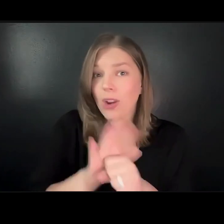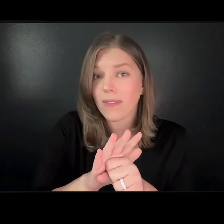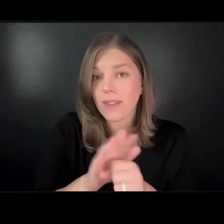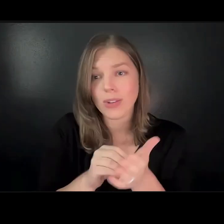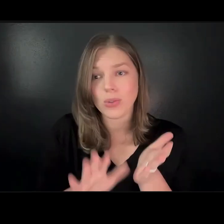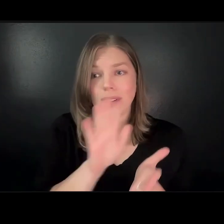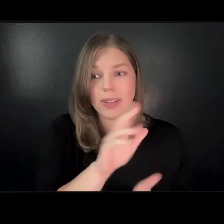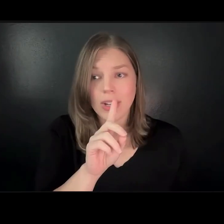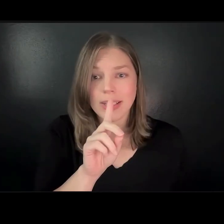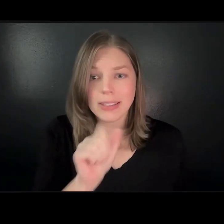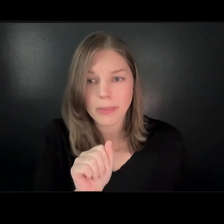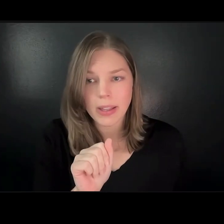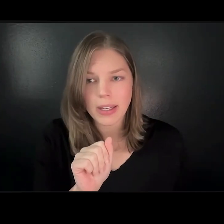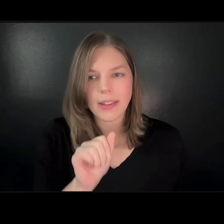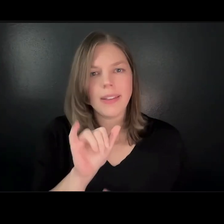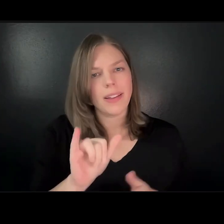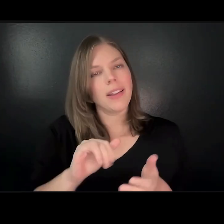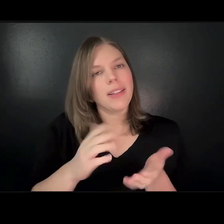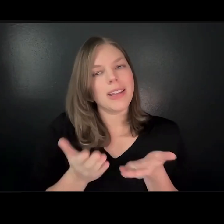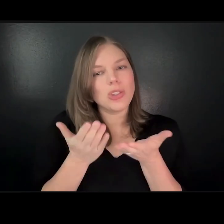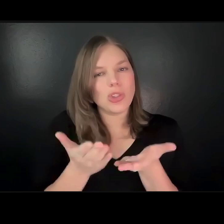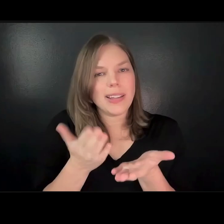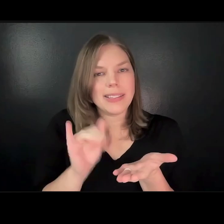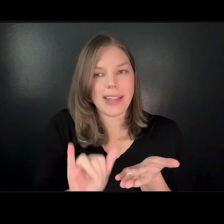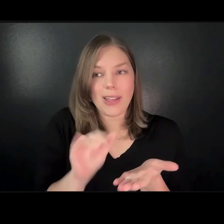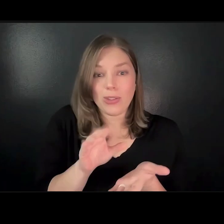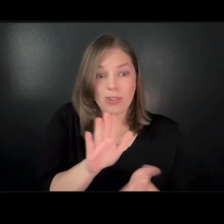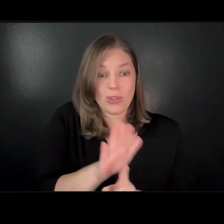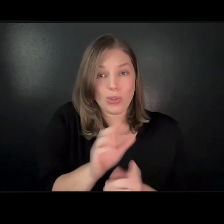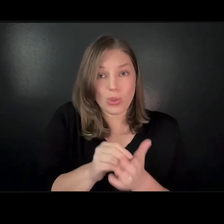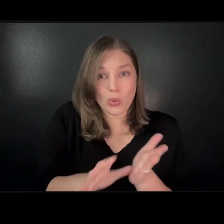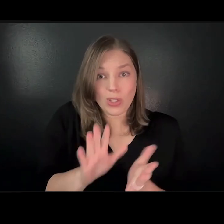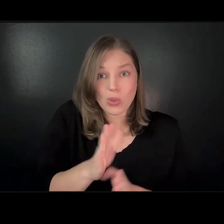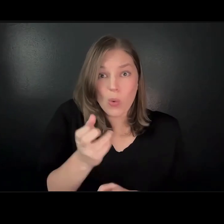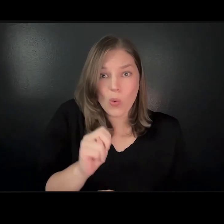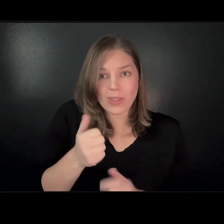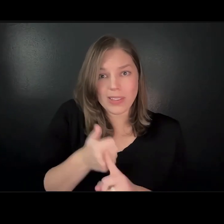to quote verify a student's disability, this suggests that the student's self-report